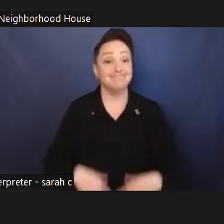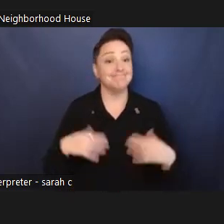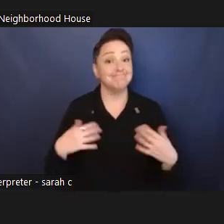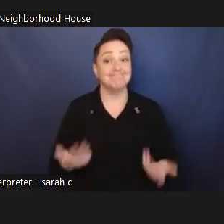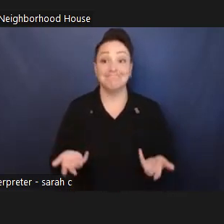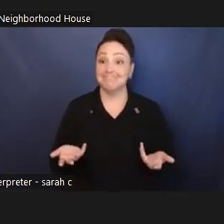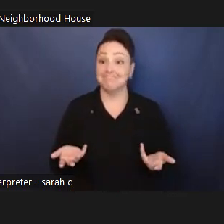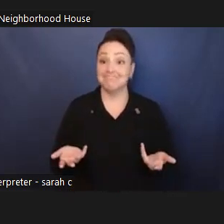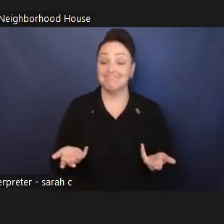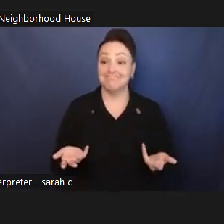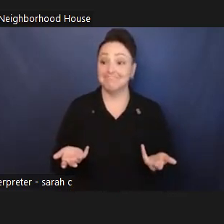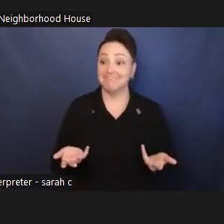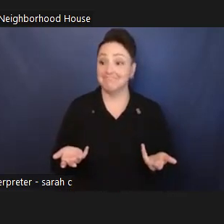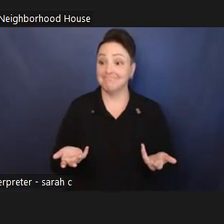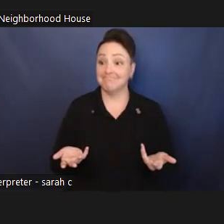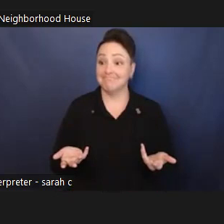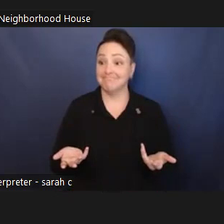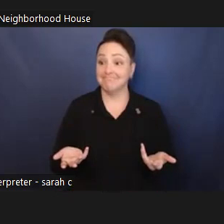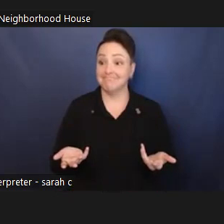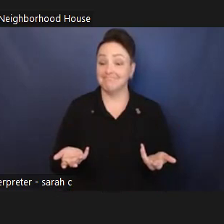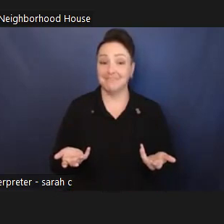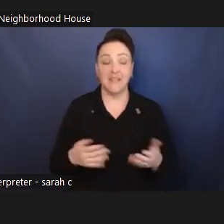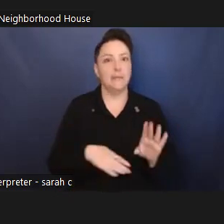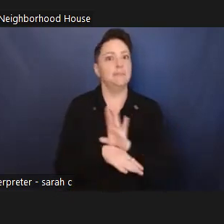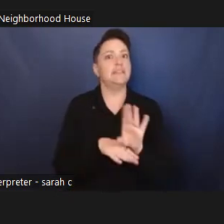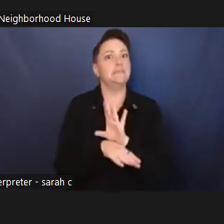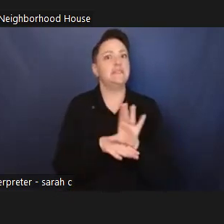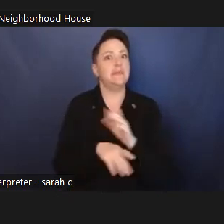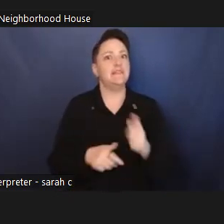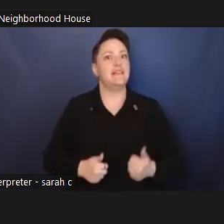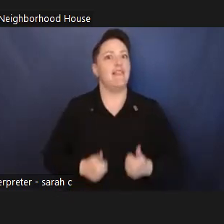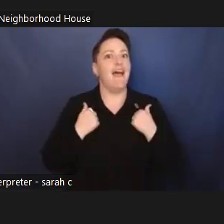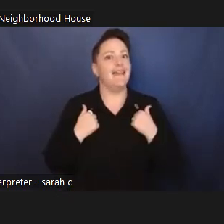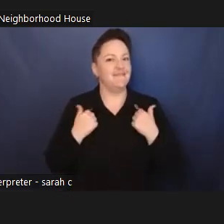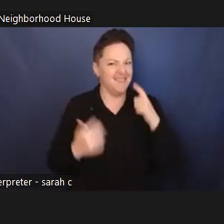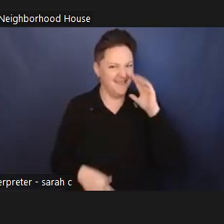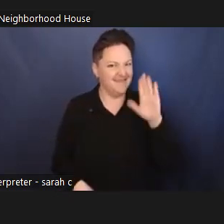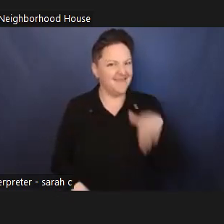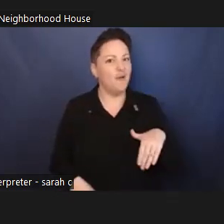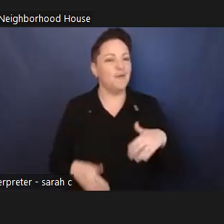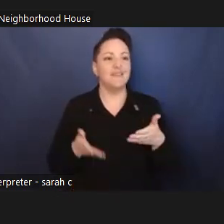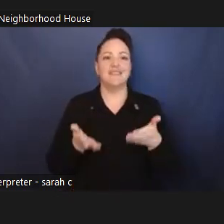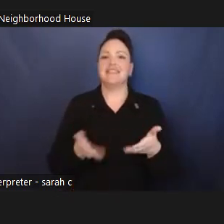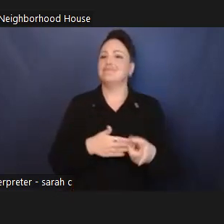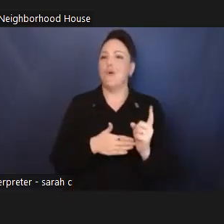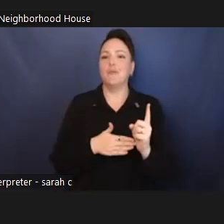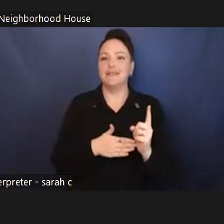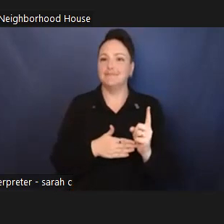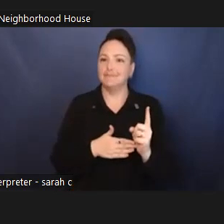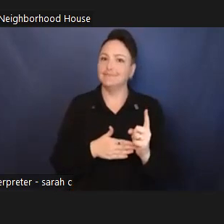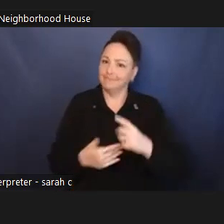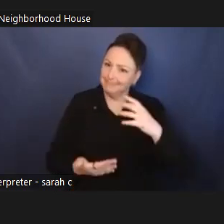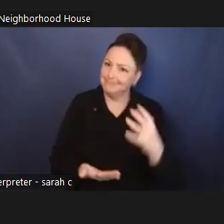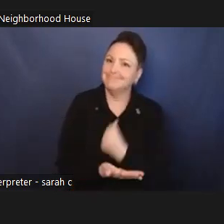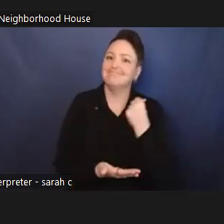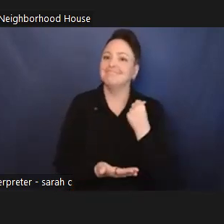in our hurried lives at the moment that also love to hear what's going well, what's going poorly,